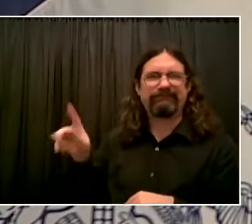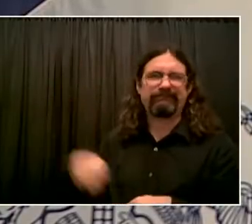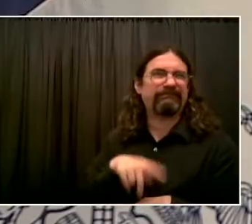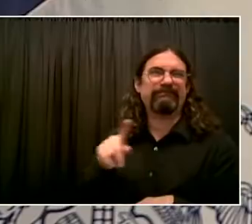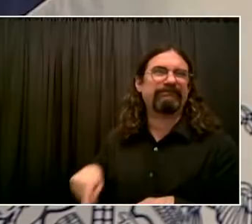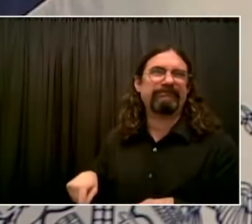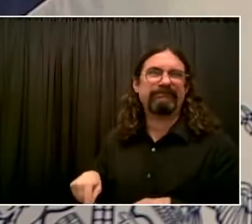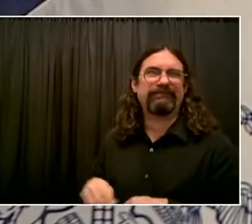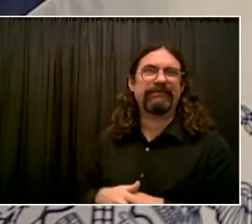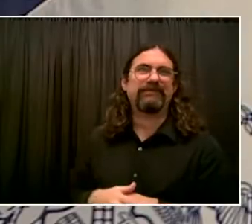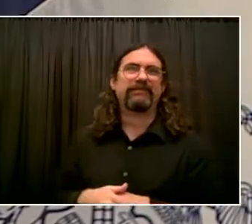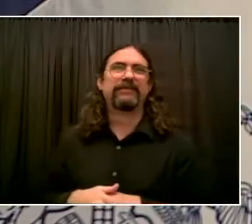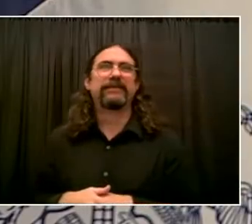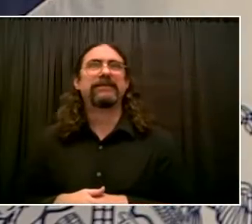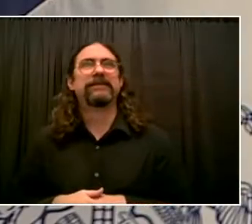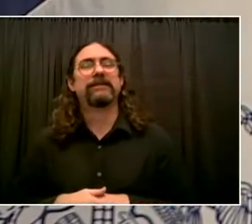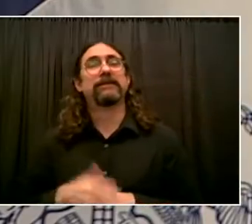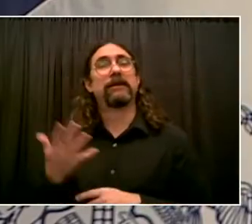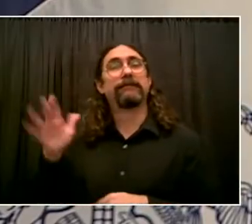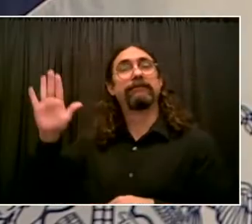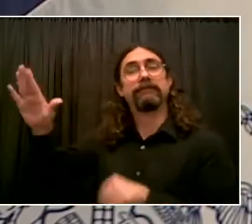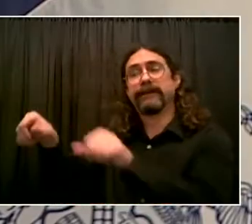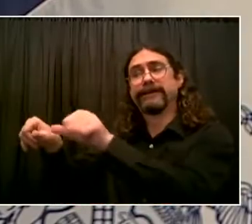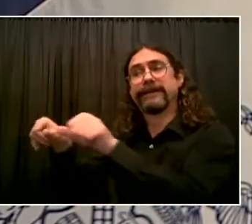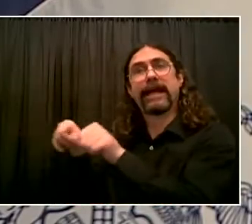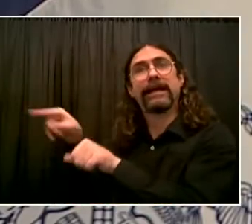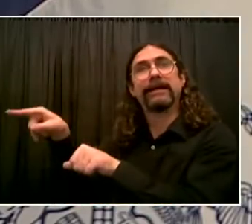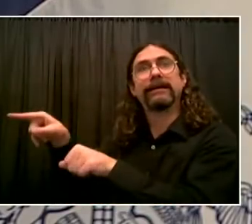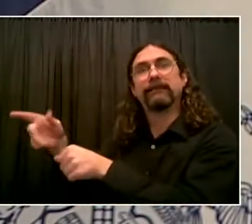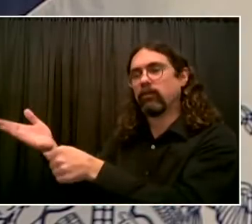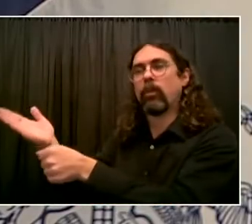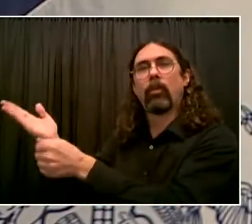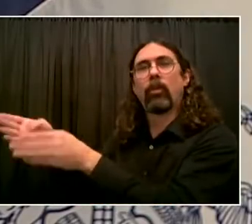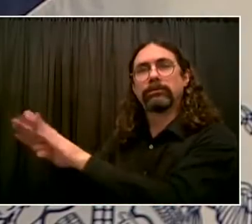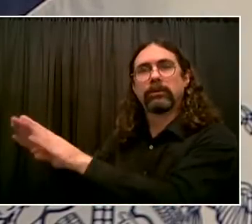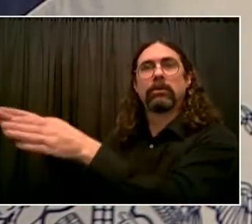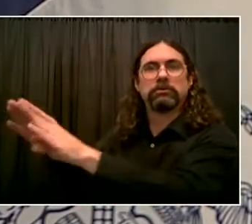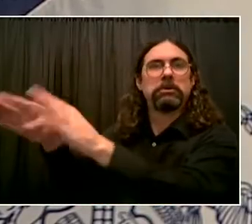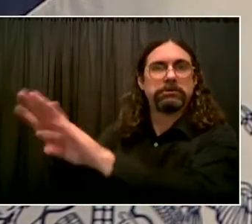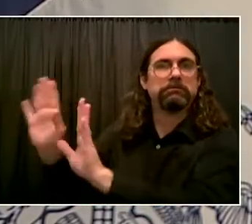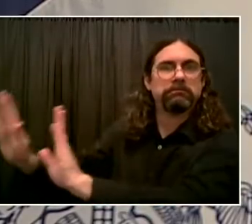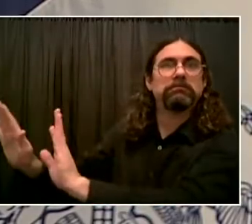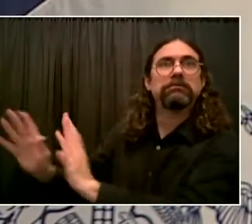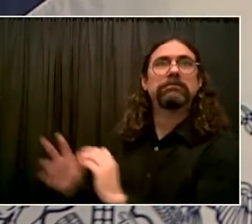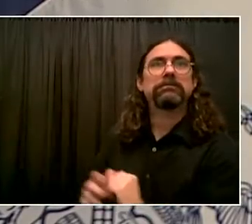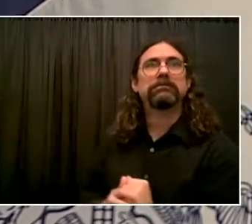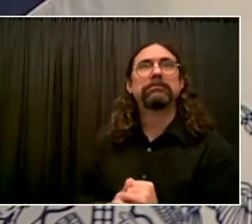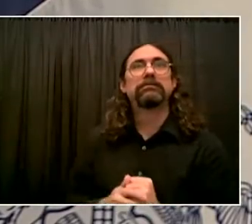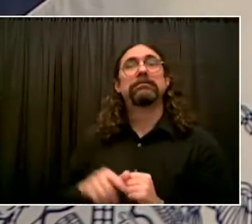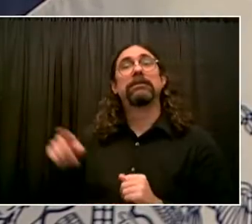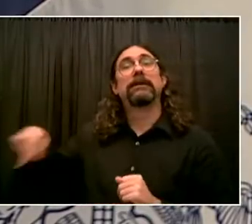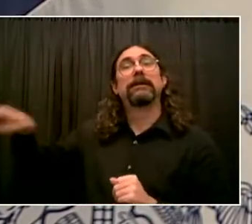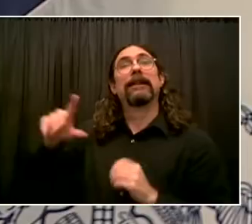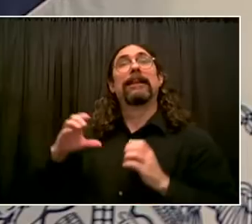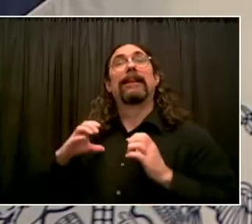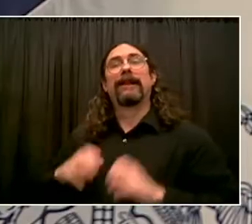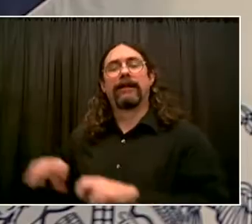EXORBITANT SALARIES. WE SAID THESE THINGS NEED TO CHANGE, THEY DID NOT CHANGE THEM, AND THAT WE TOLD THEM THEY ARE OUT OF BUSINESS WITH US. WE'RE NOT WORKING WITH THEM ANYMORE.